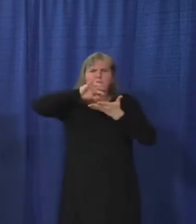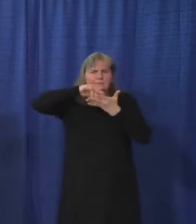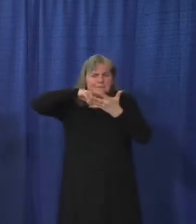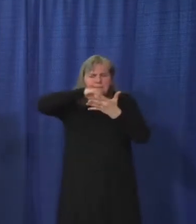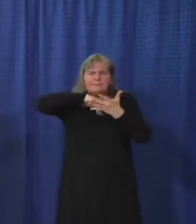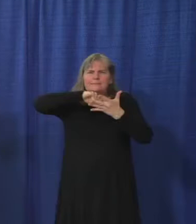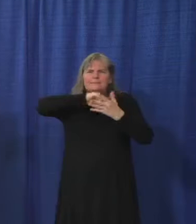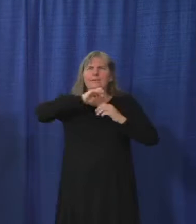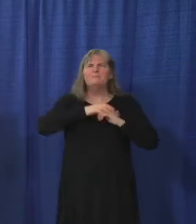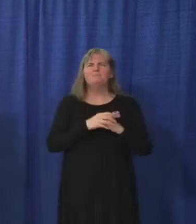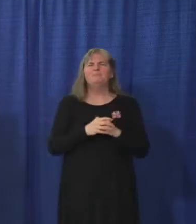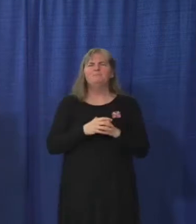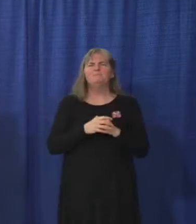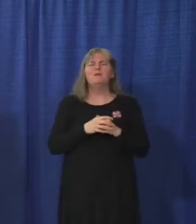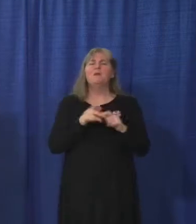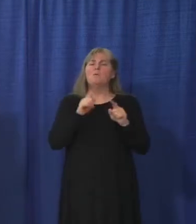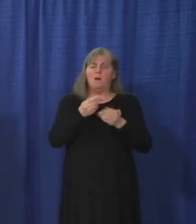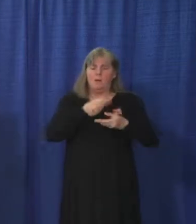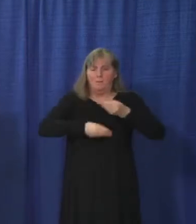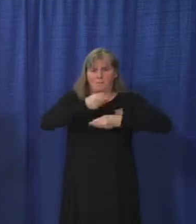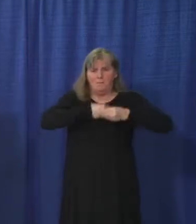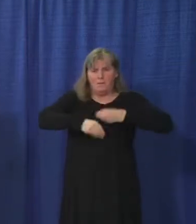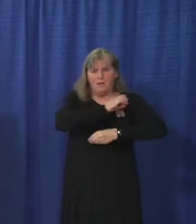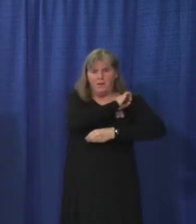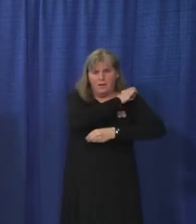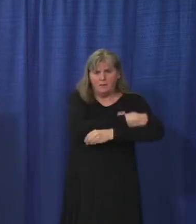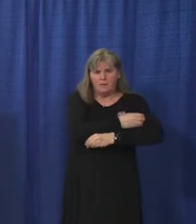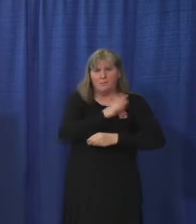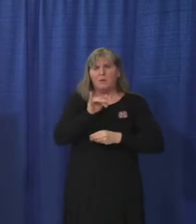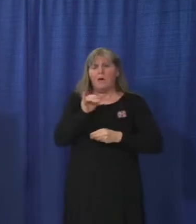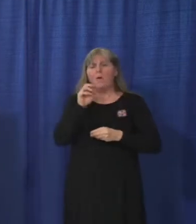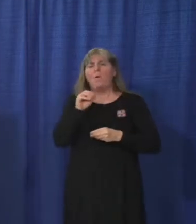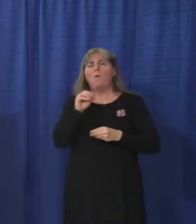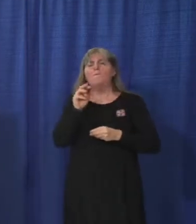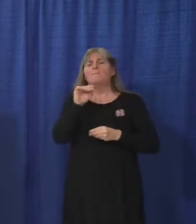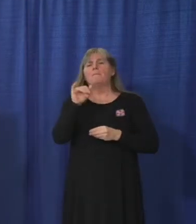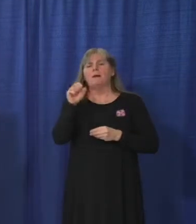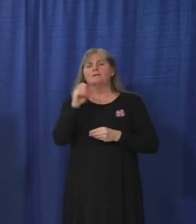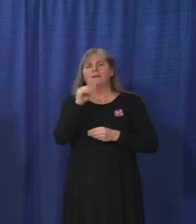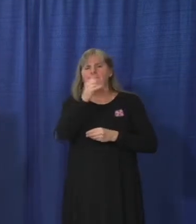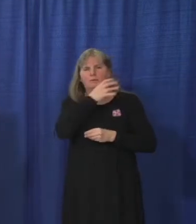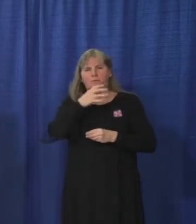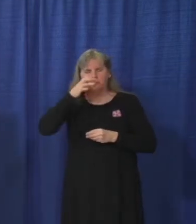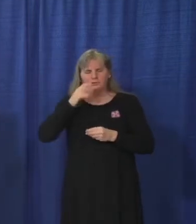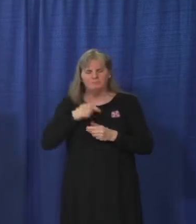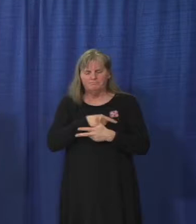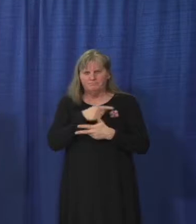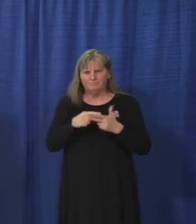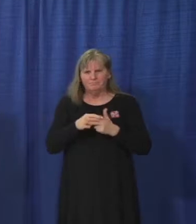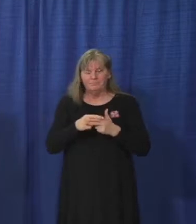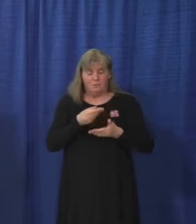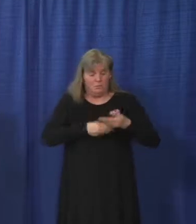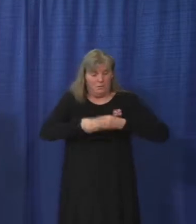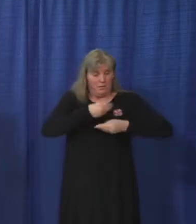biomass and aquaculture. Renewable energy is particularly